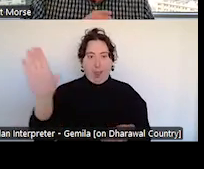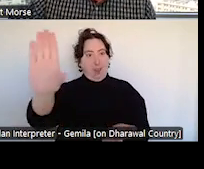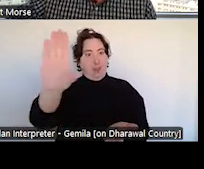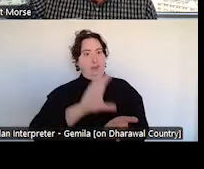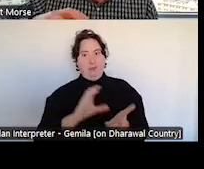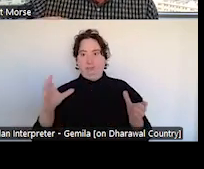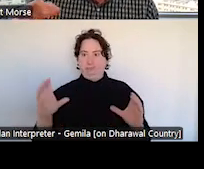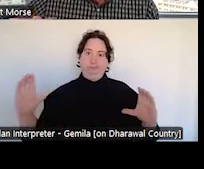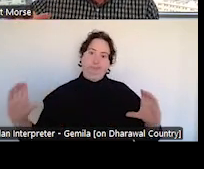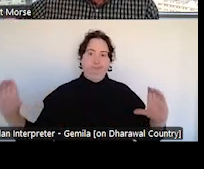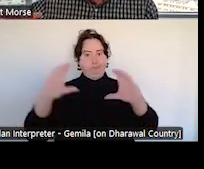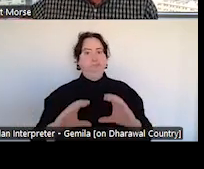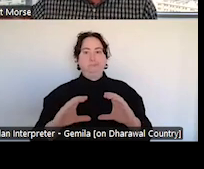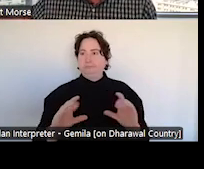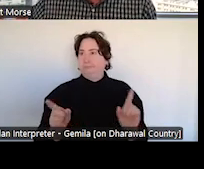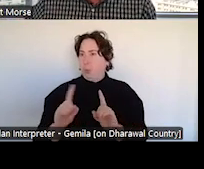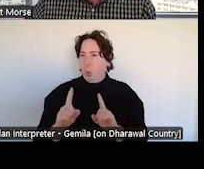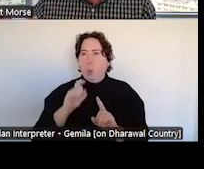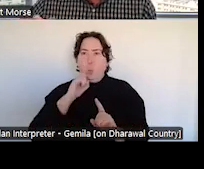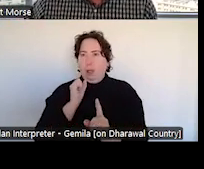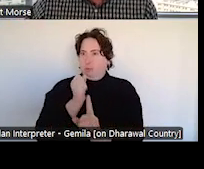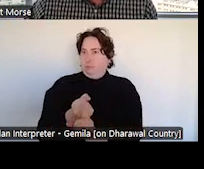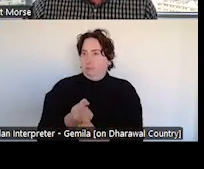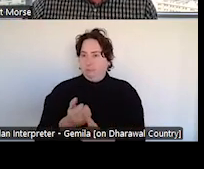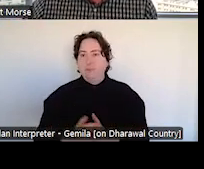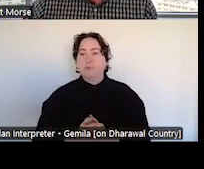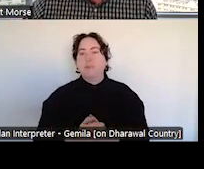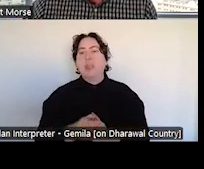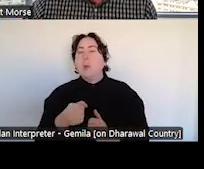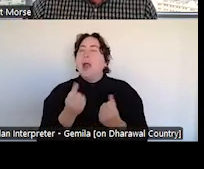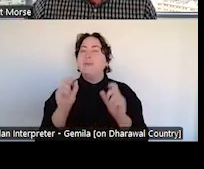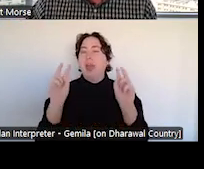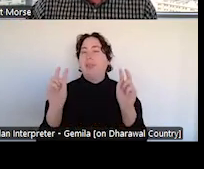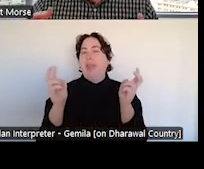As you will know, there is a theme I'm talking about here, Plus1 when we look